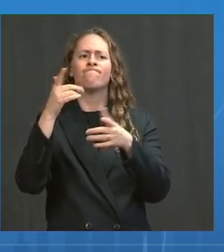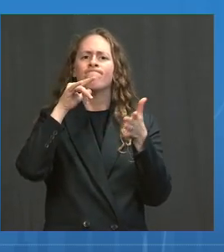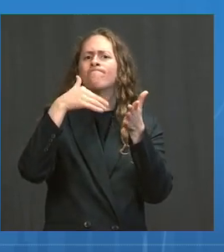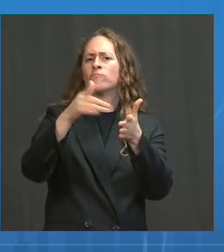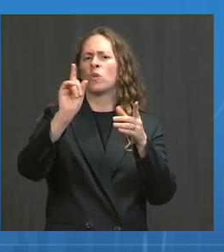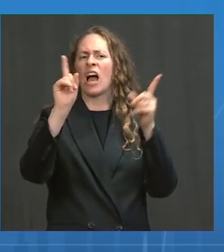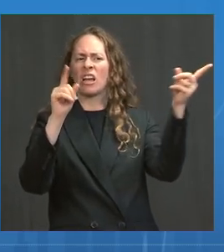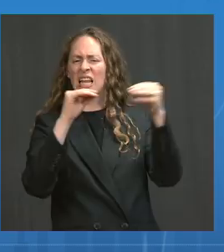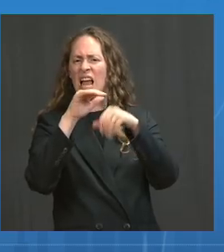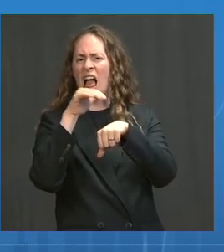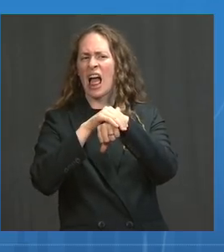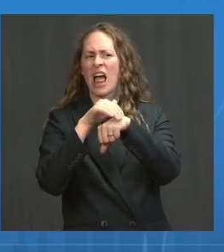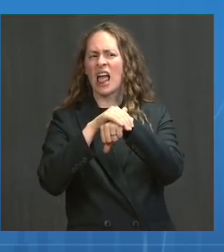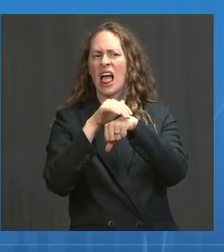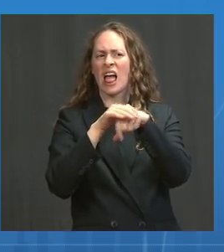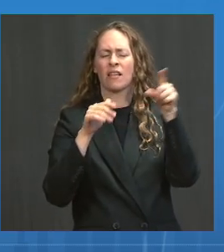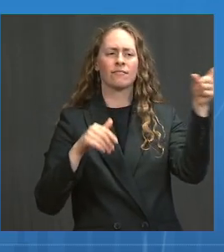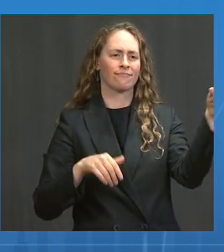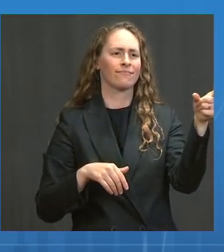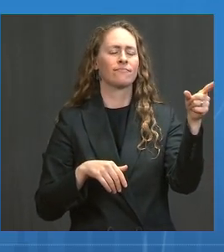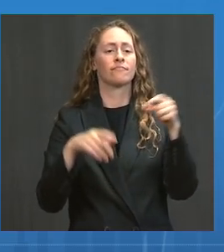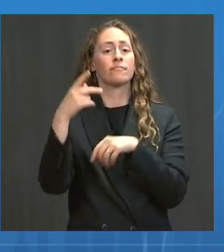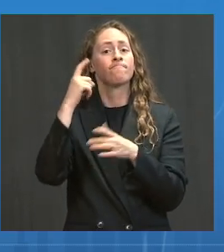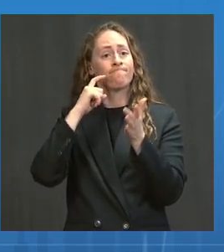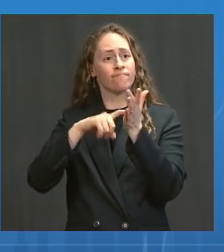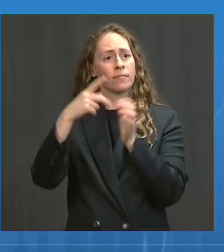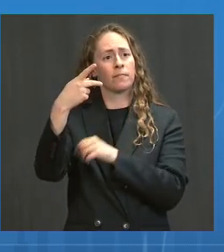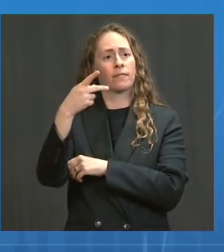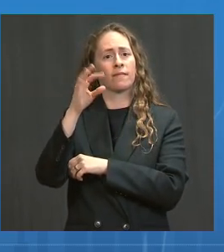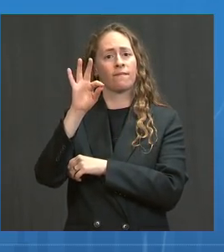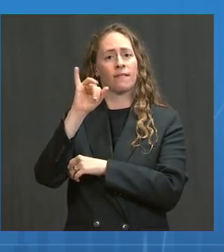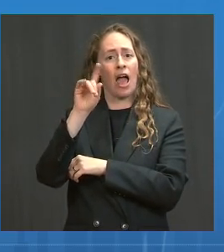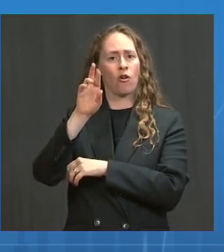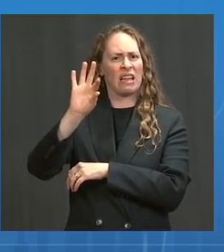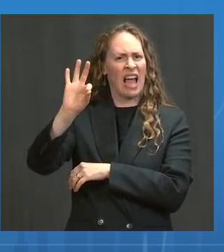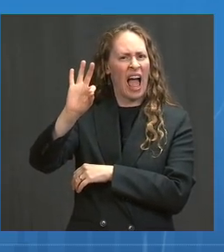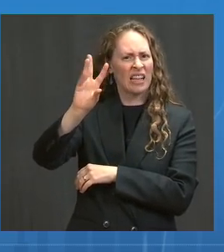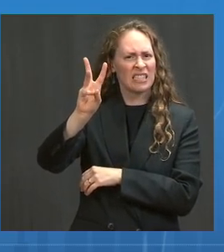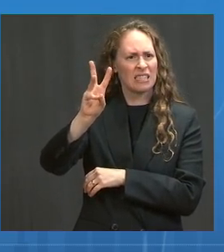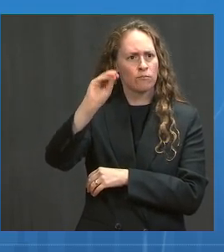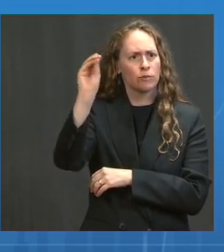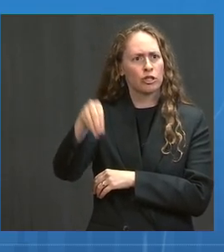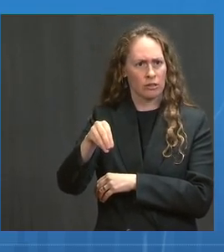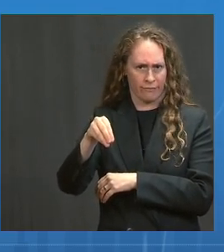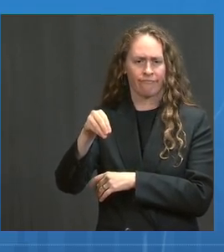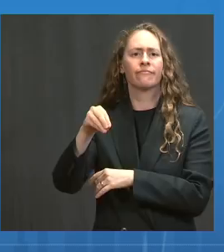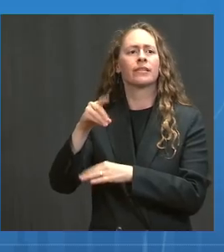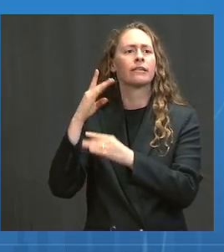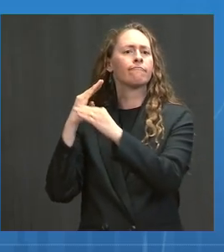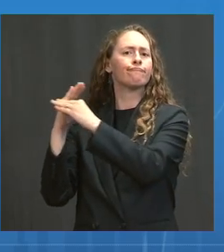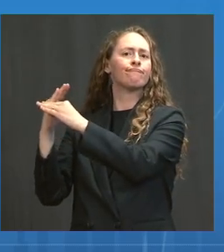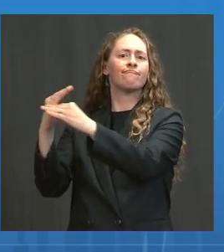was 96 percent effective against hospitalization from the Delta variant after two doses,